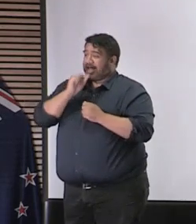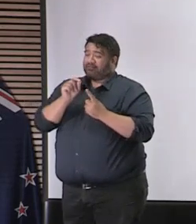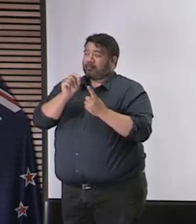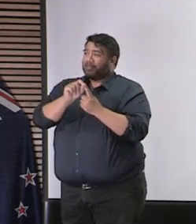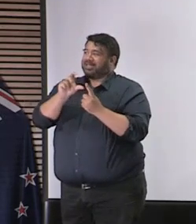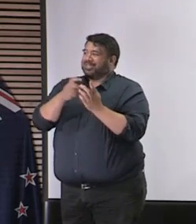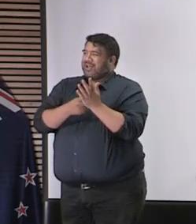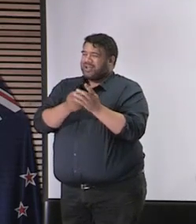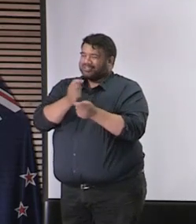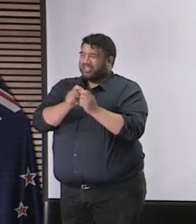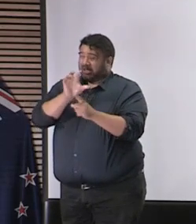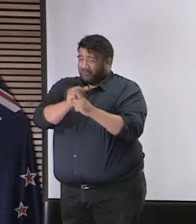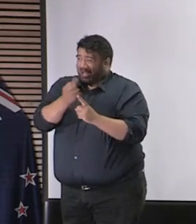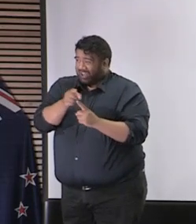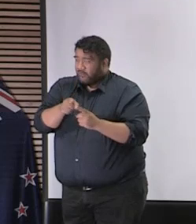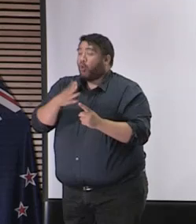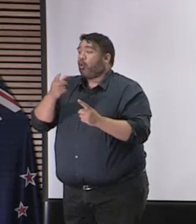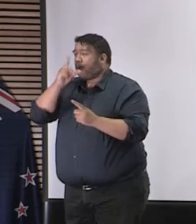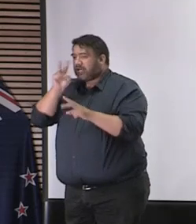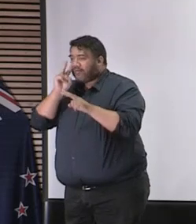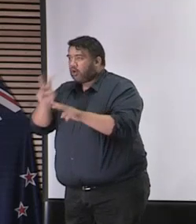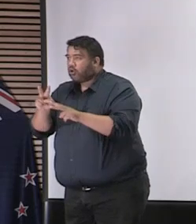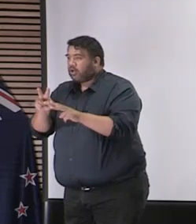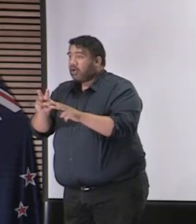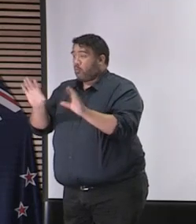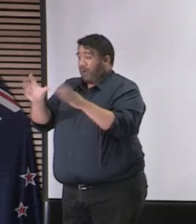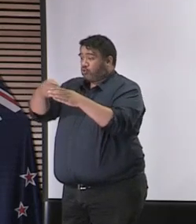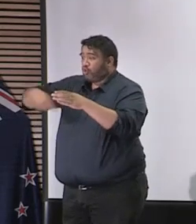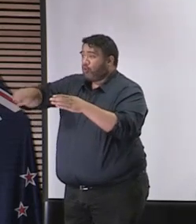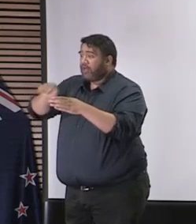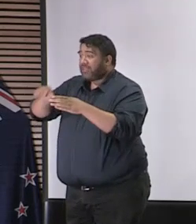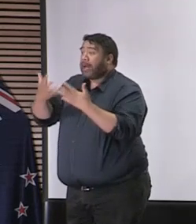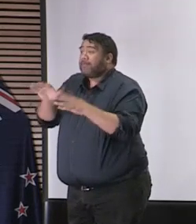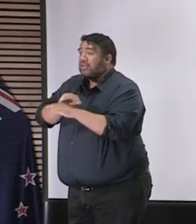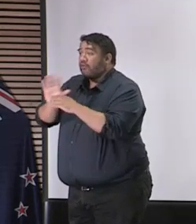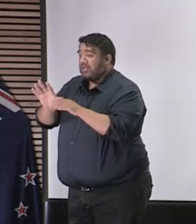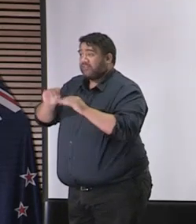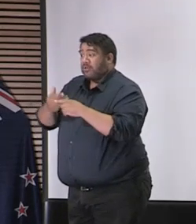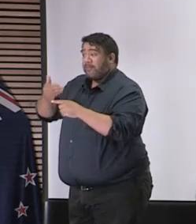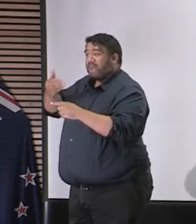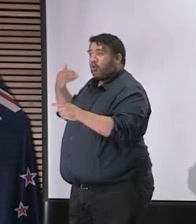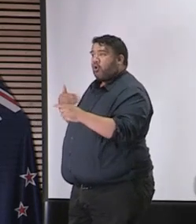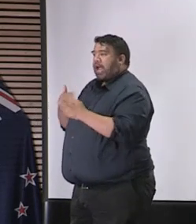surveillance where we are using it not a diagnostic PCR test but to check and see what